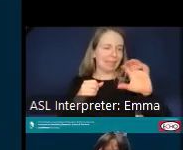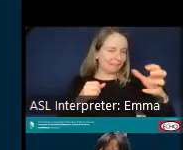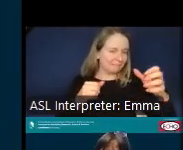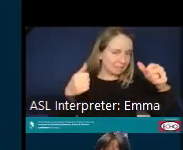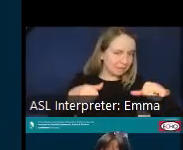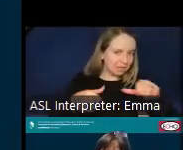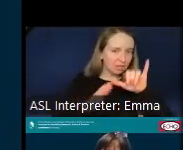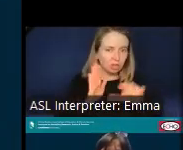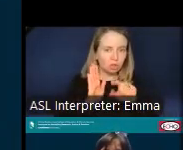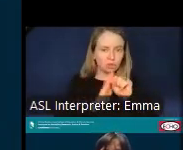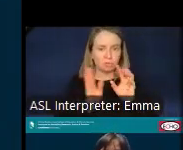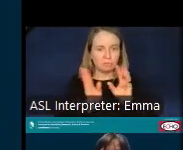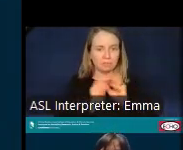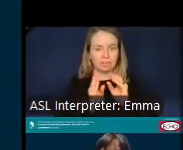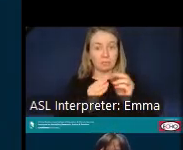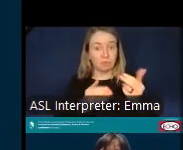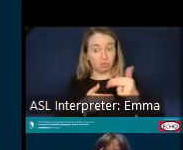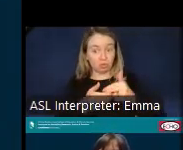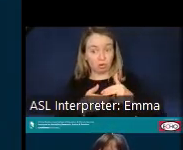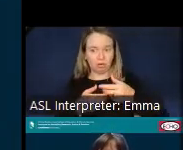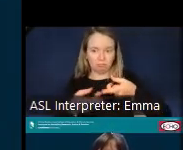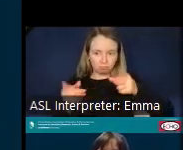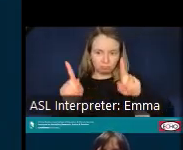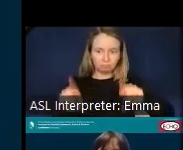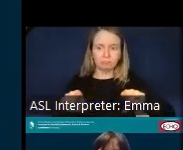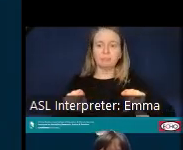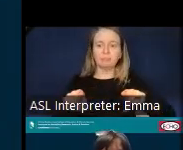today's session, you are consenting to be recorded.